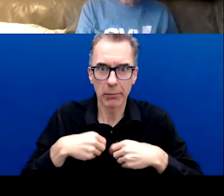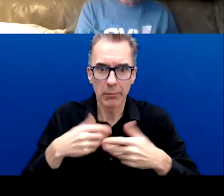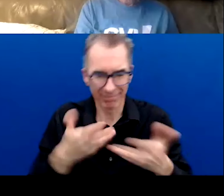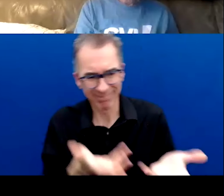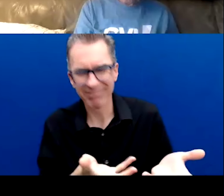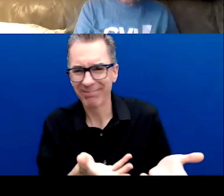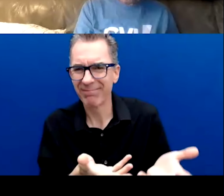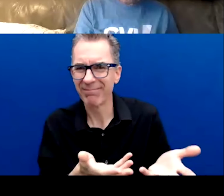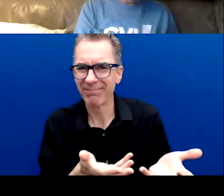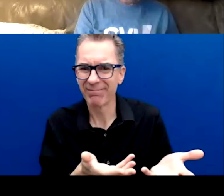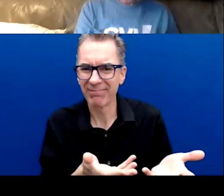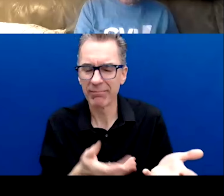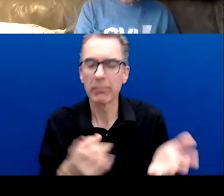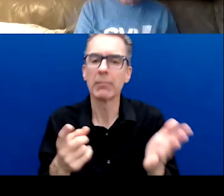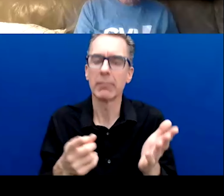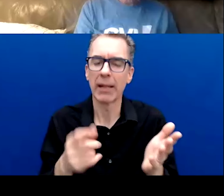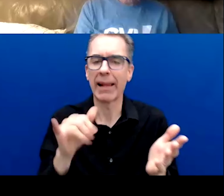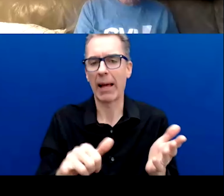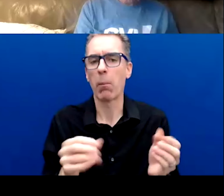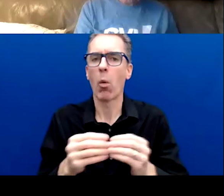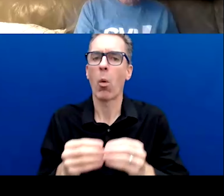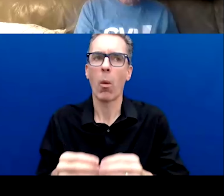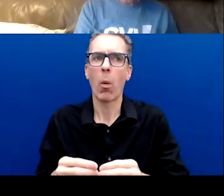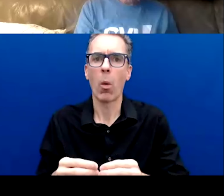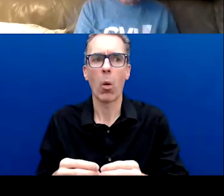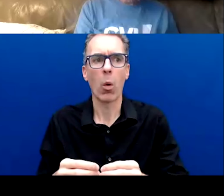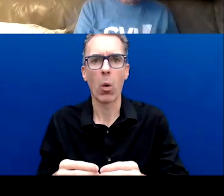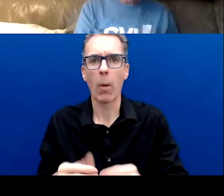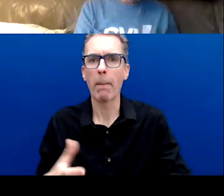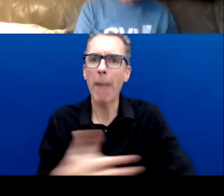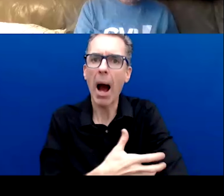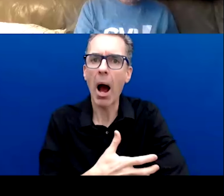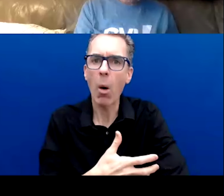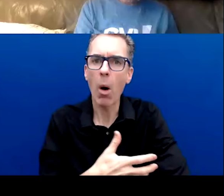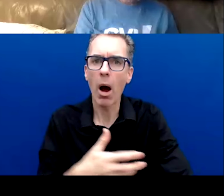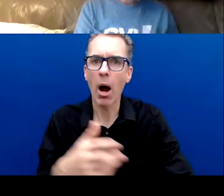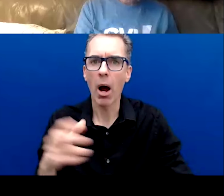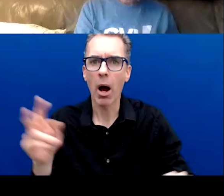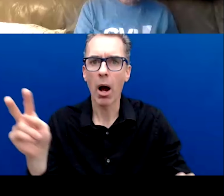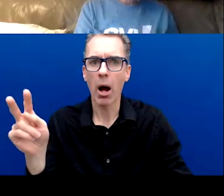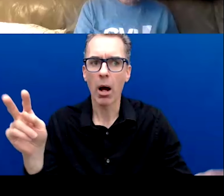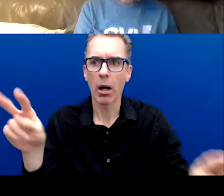sometimes they get a response more. And that's just my concern right there, to be honest with you,